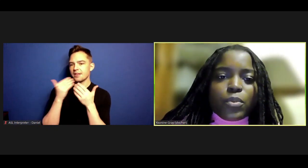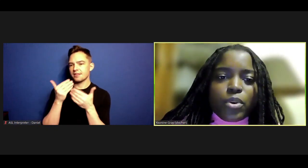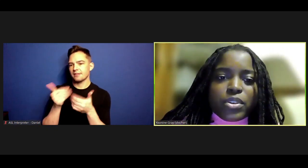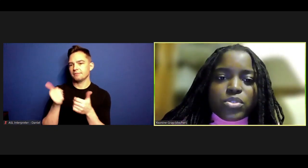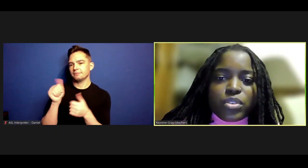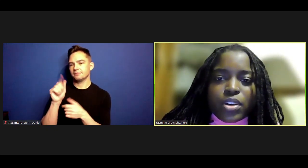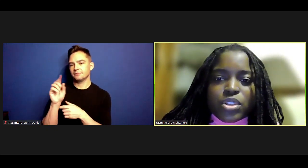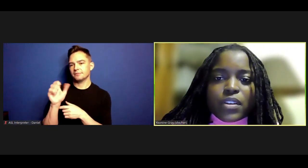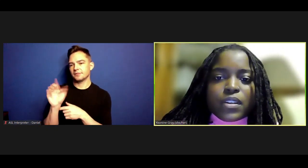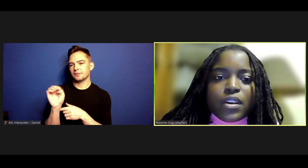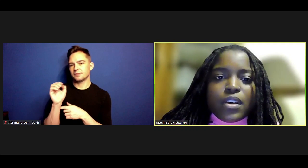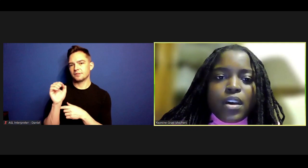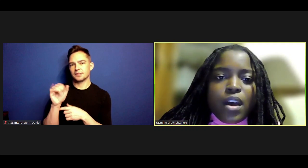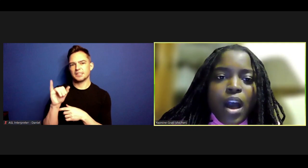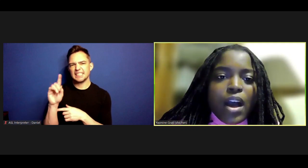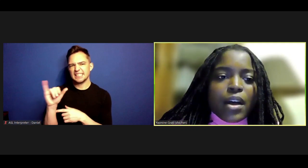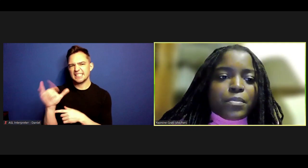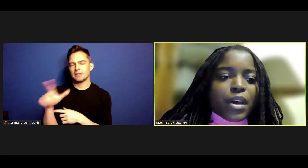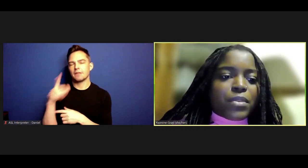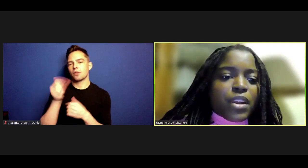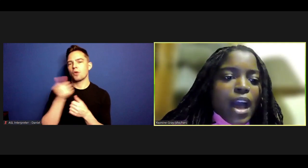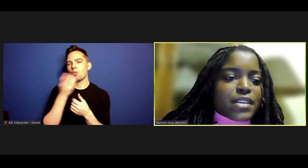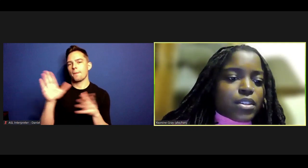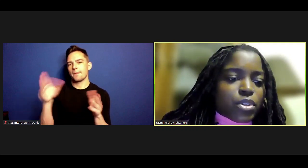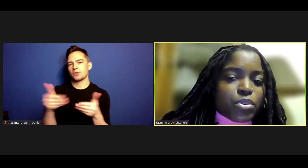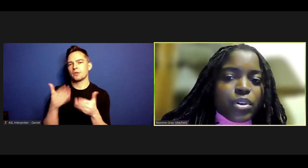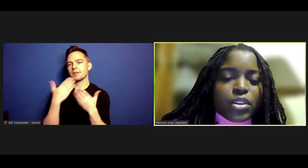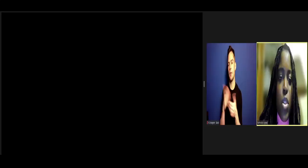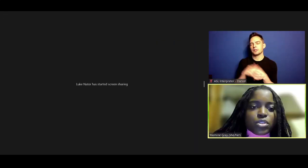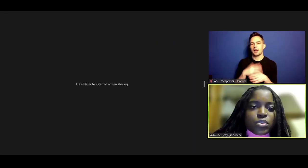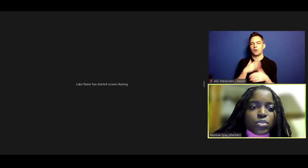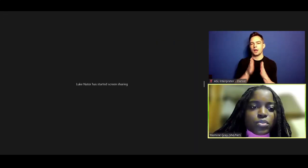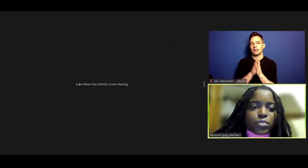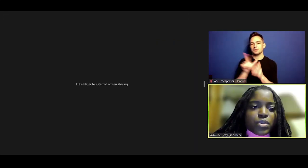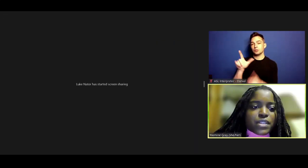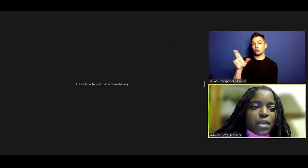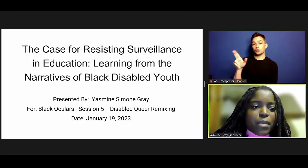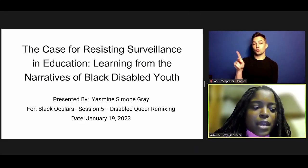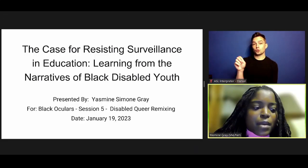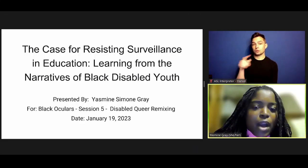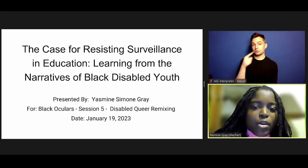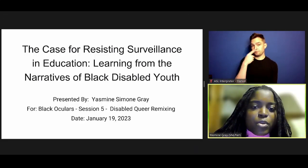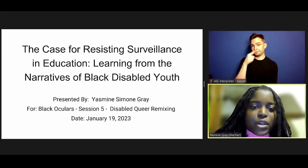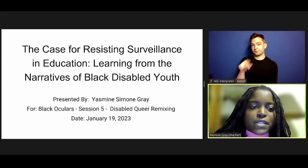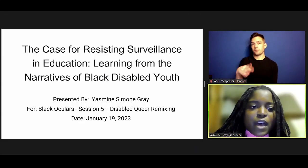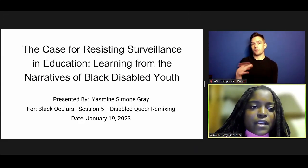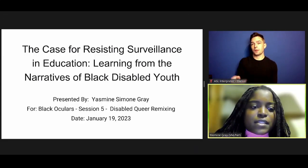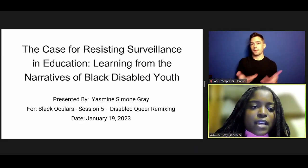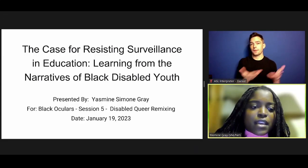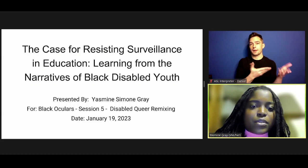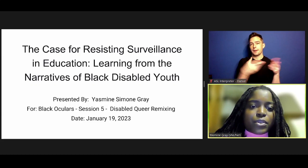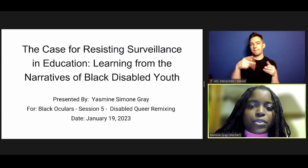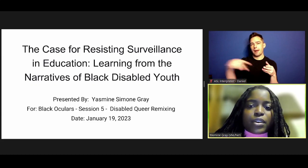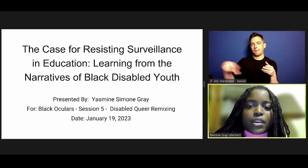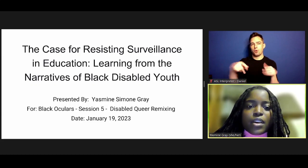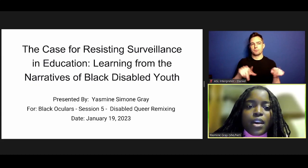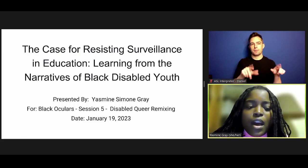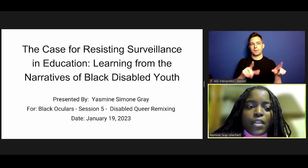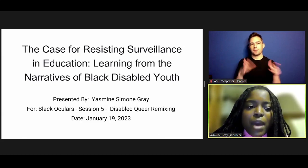warm introduction. I'm going to ask Luke to present my PowerPoint slides. Thank you, Luke.